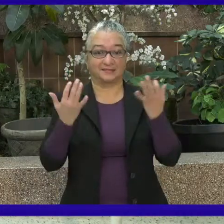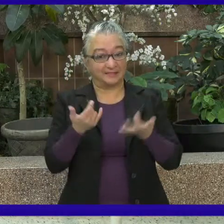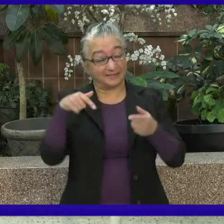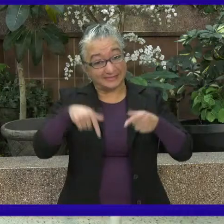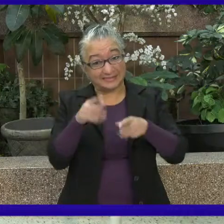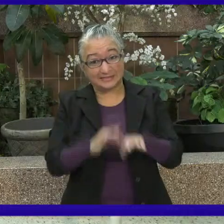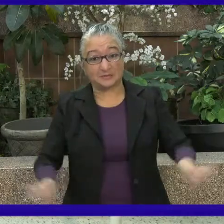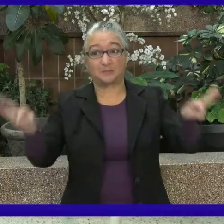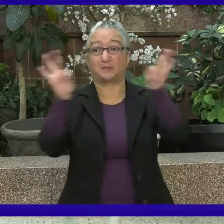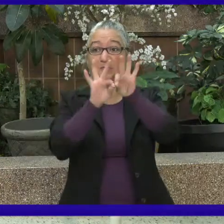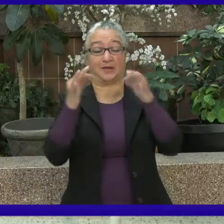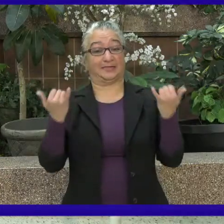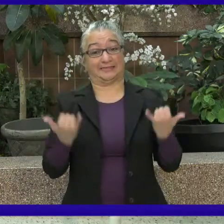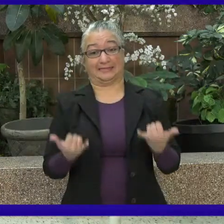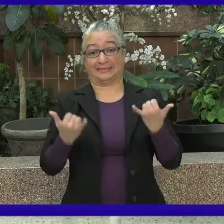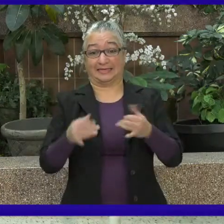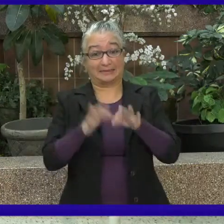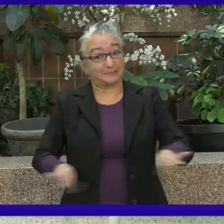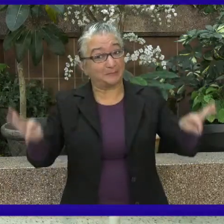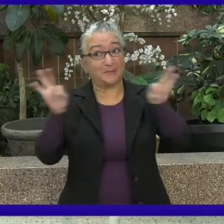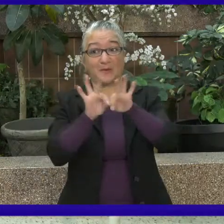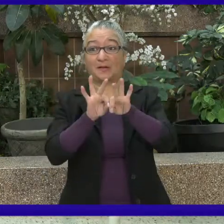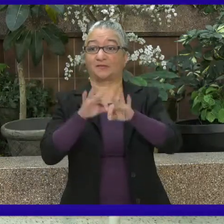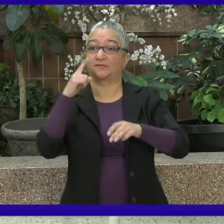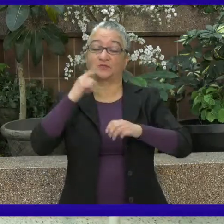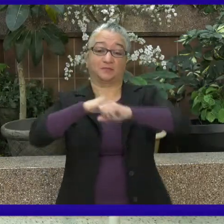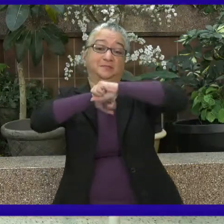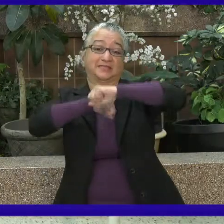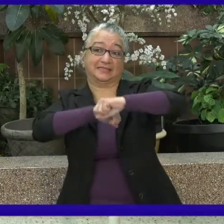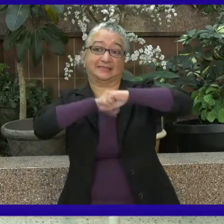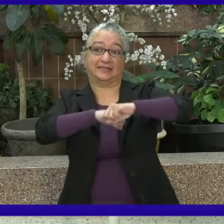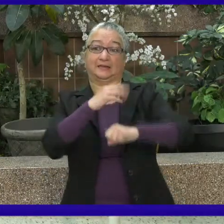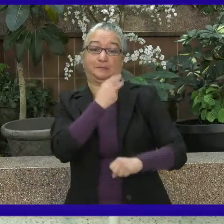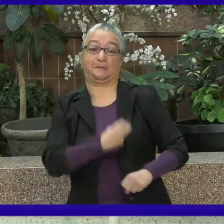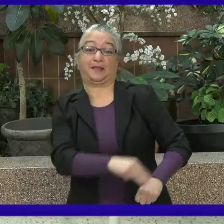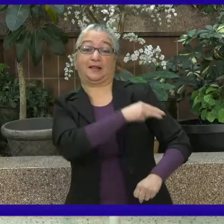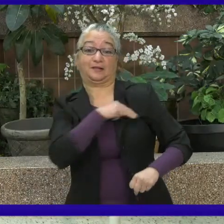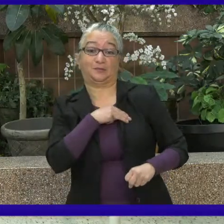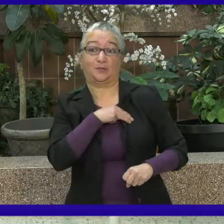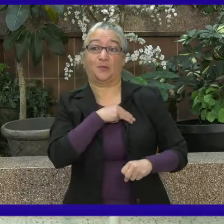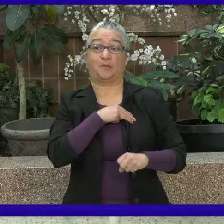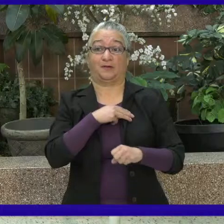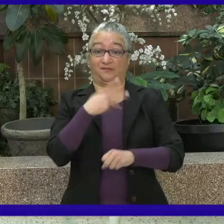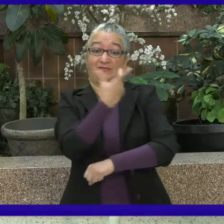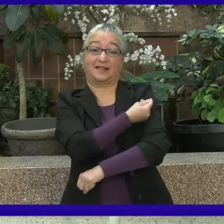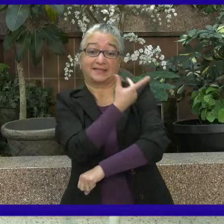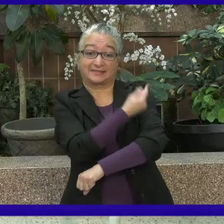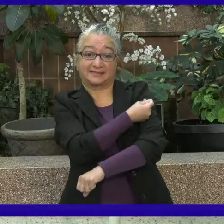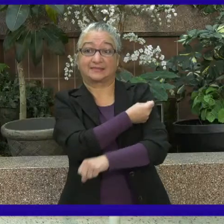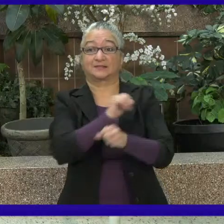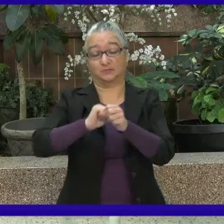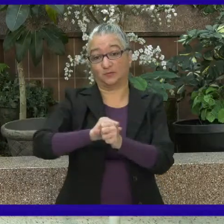for the protect mb covid19 vaccine campaign it's an honor to be gathered here back in